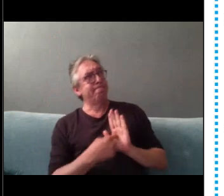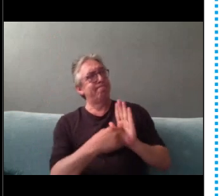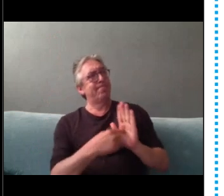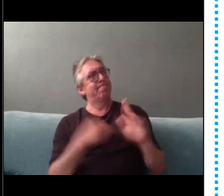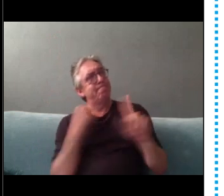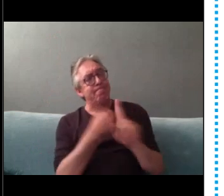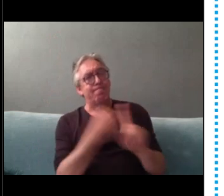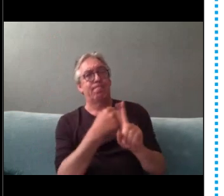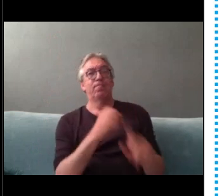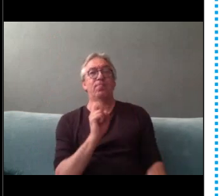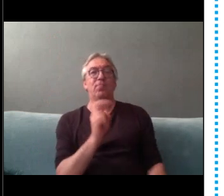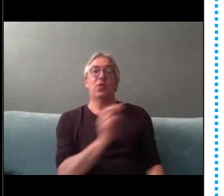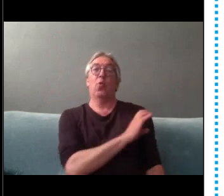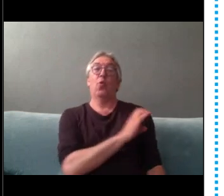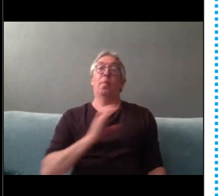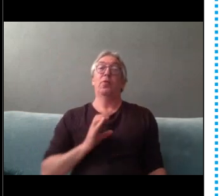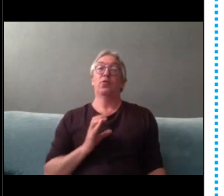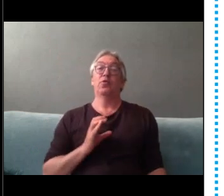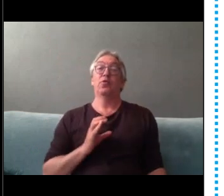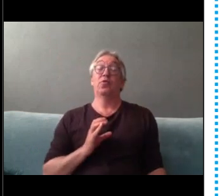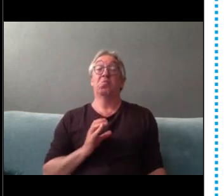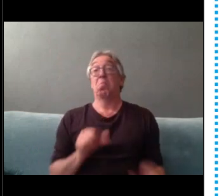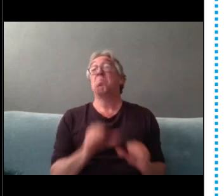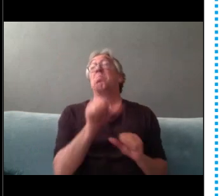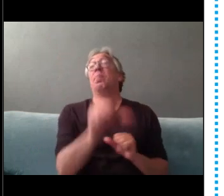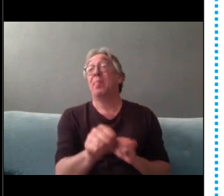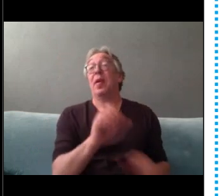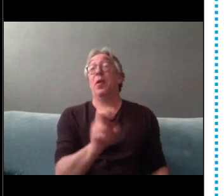with a proposal to solve some of these problems.